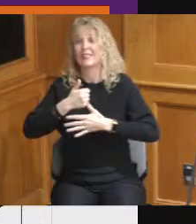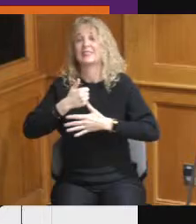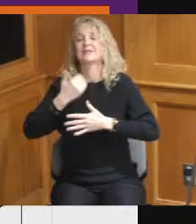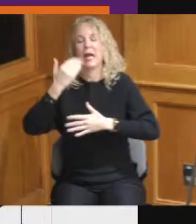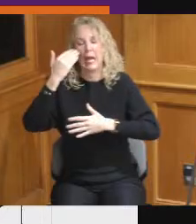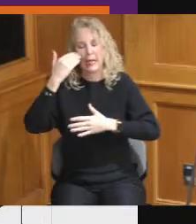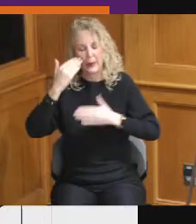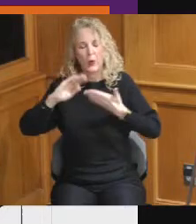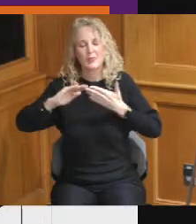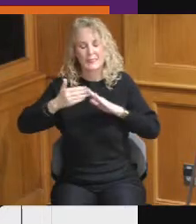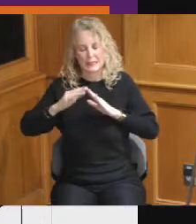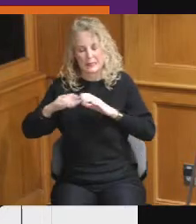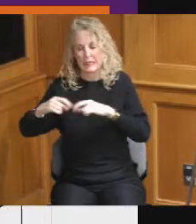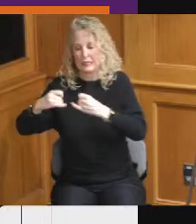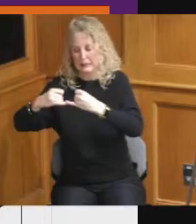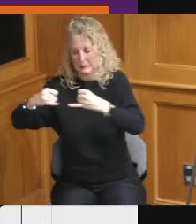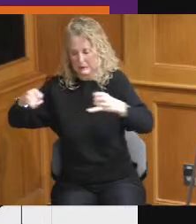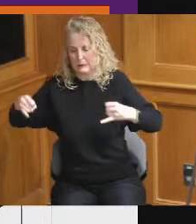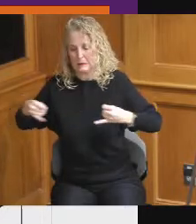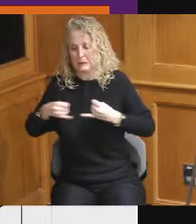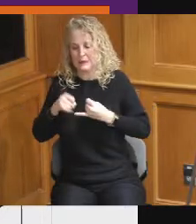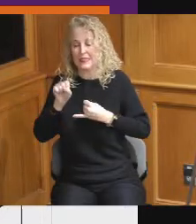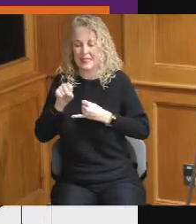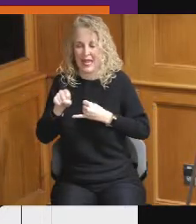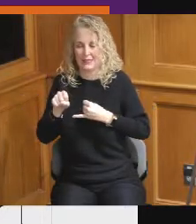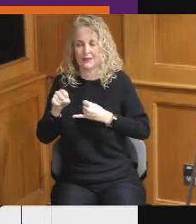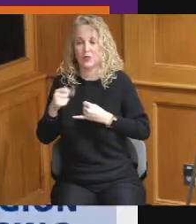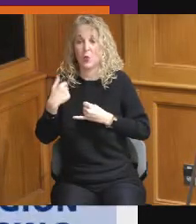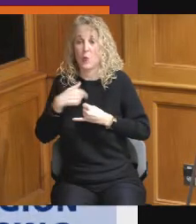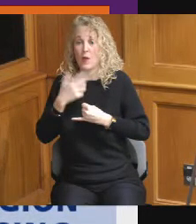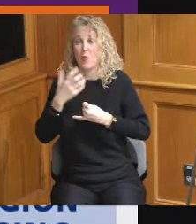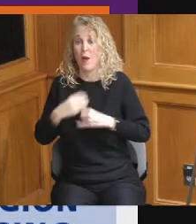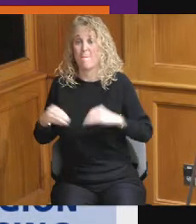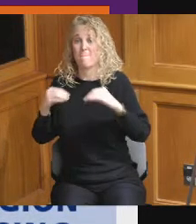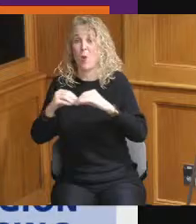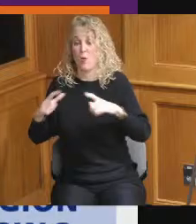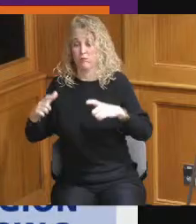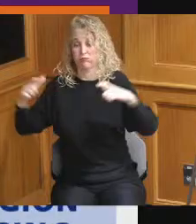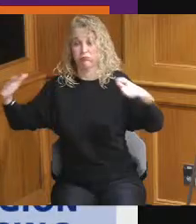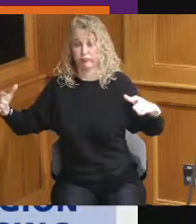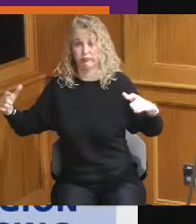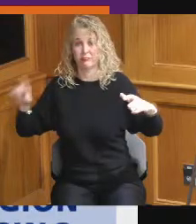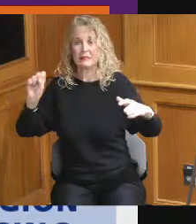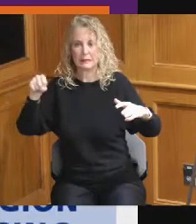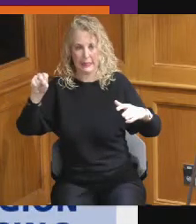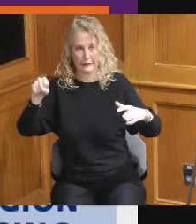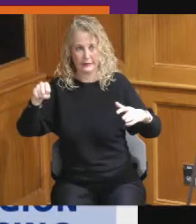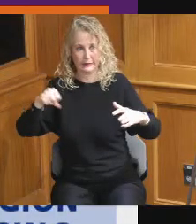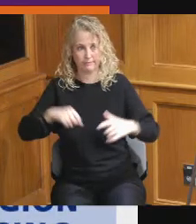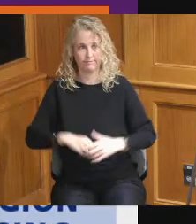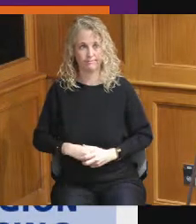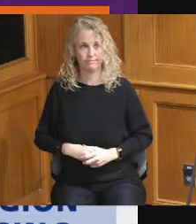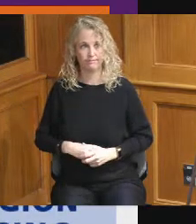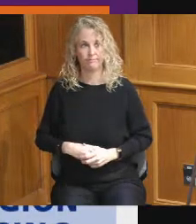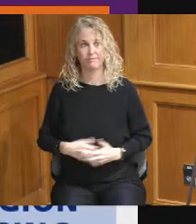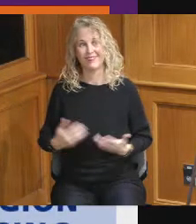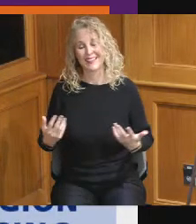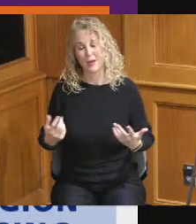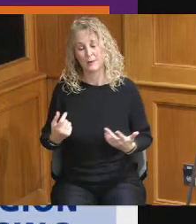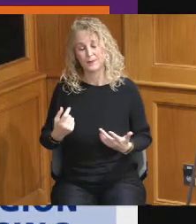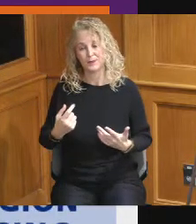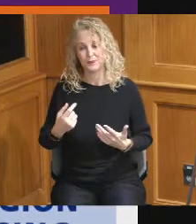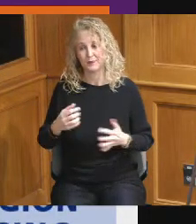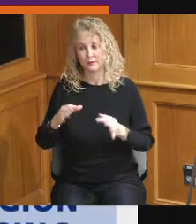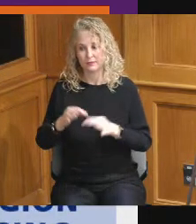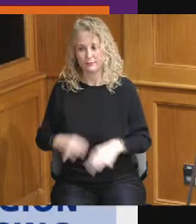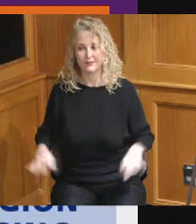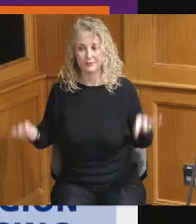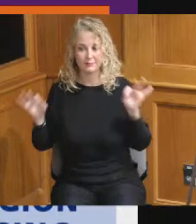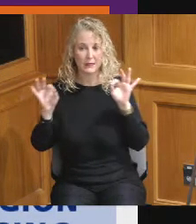of Cincinnati limit I think it's worth mentioning we talked about this idea that we we we we've